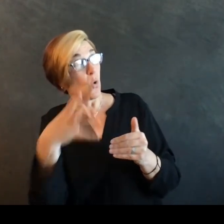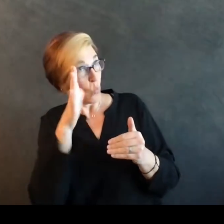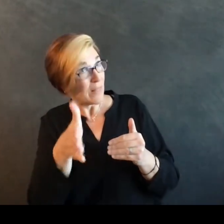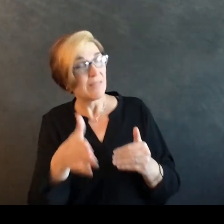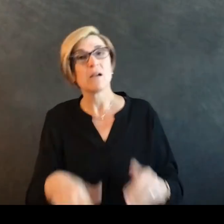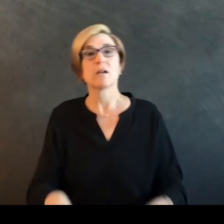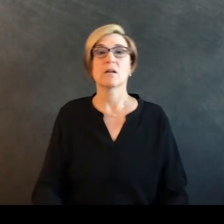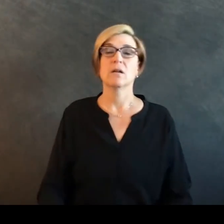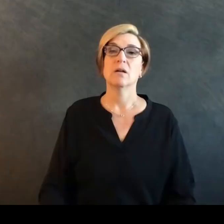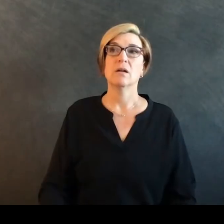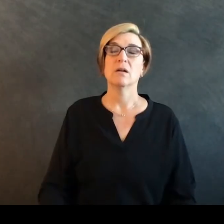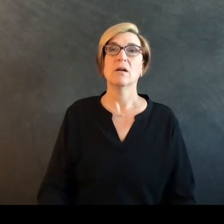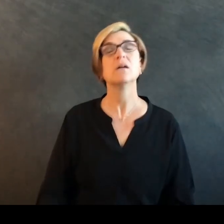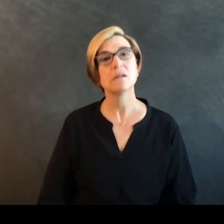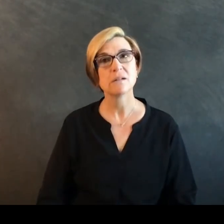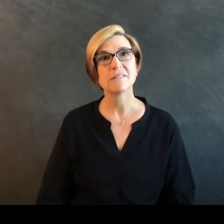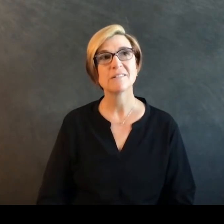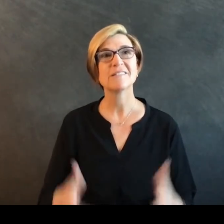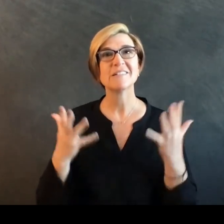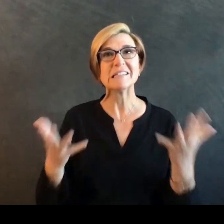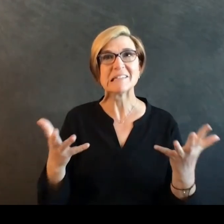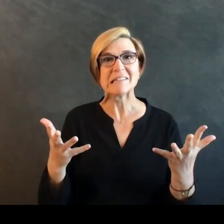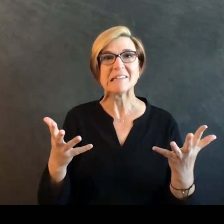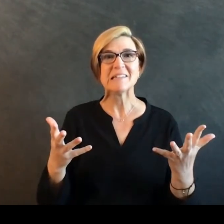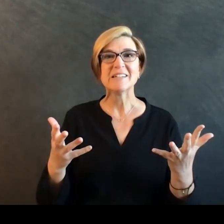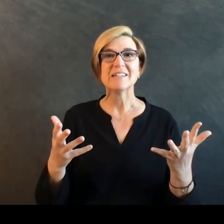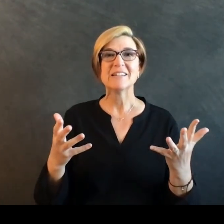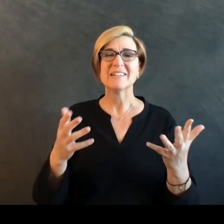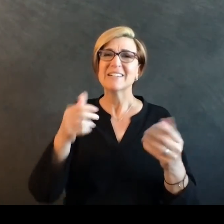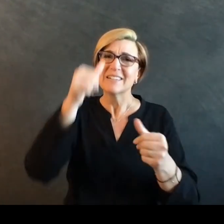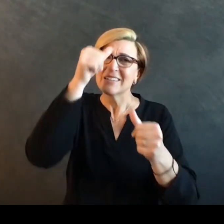never done before where the government has shut down big parts of the economy